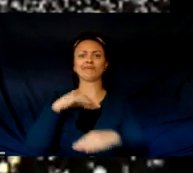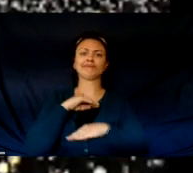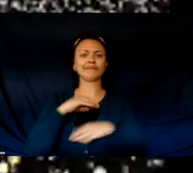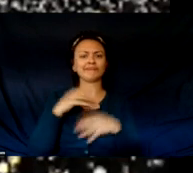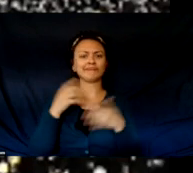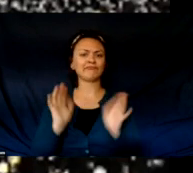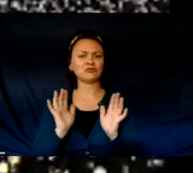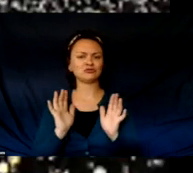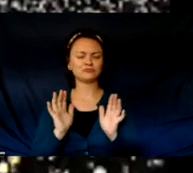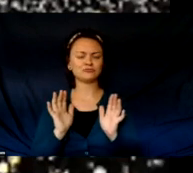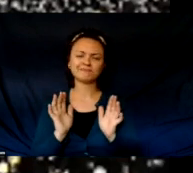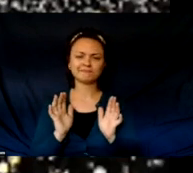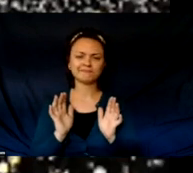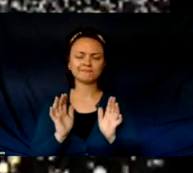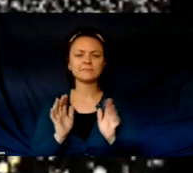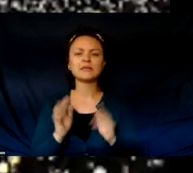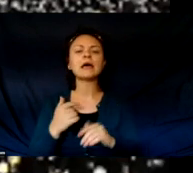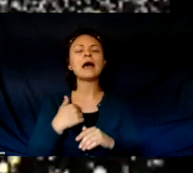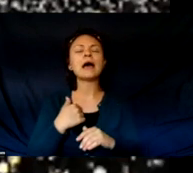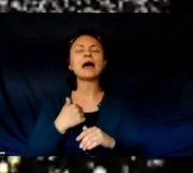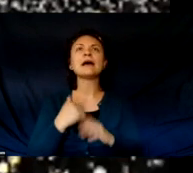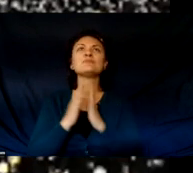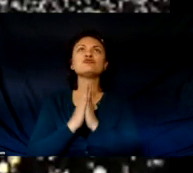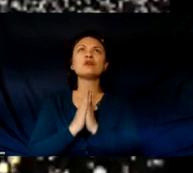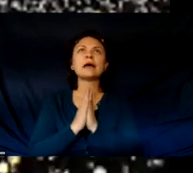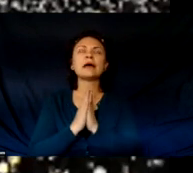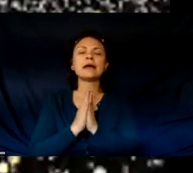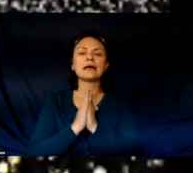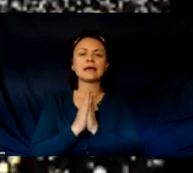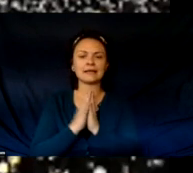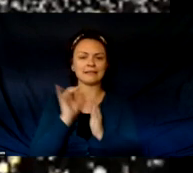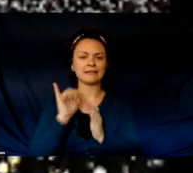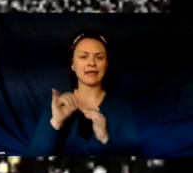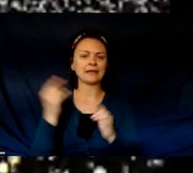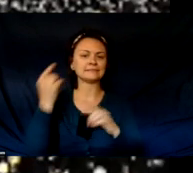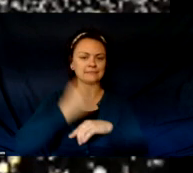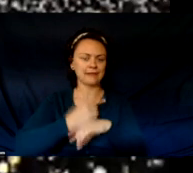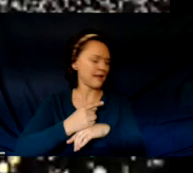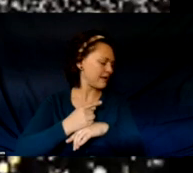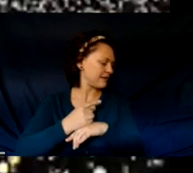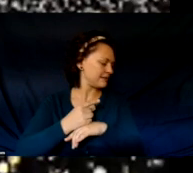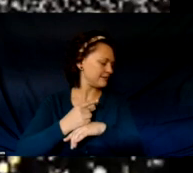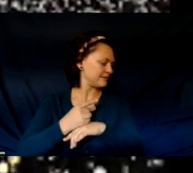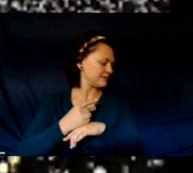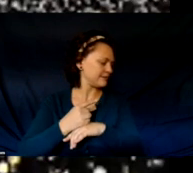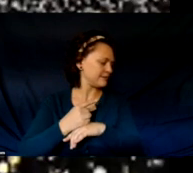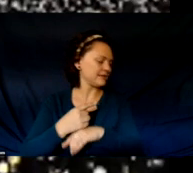I pray for the day that we do not have to have the door opened